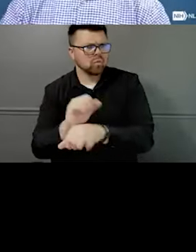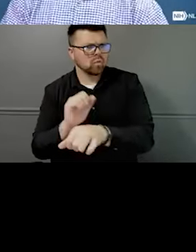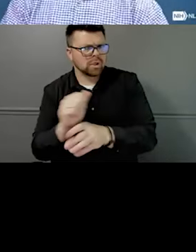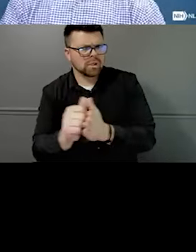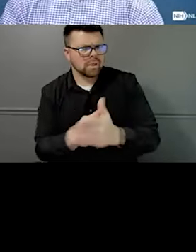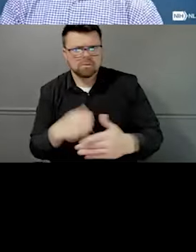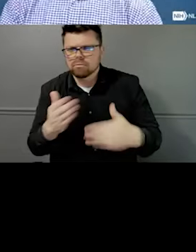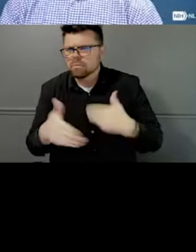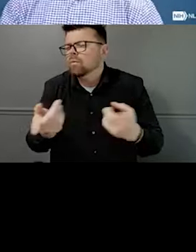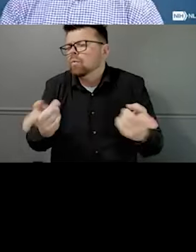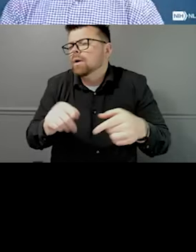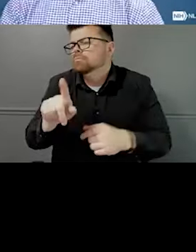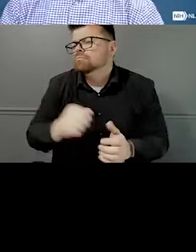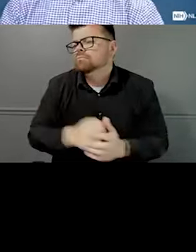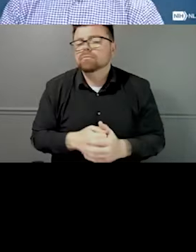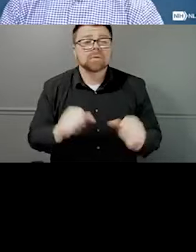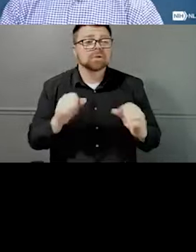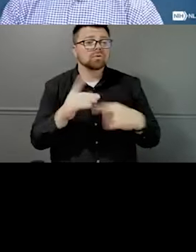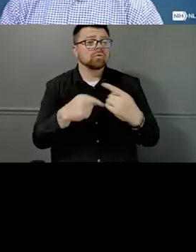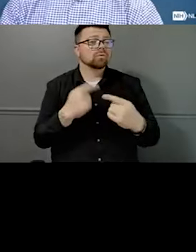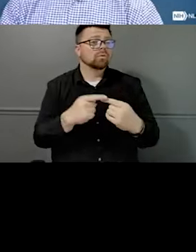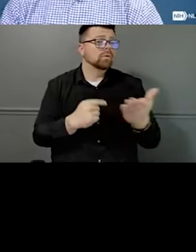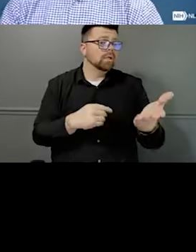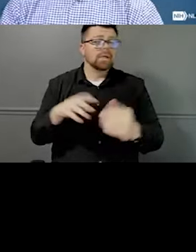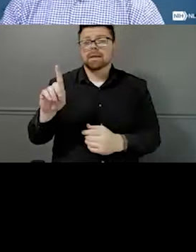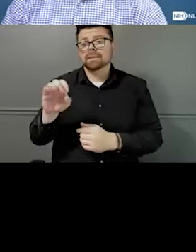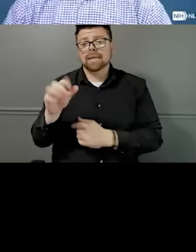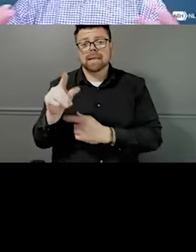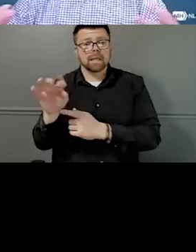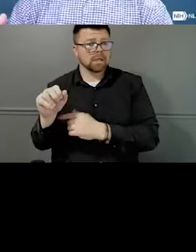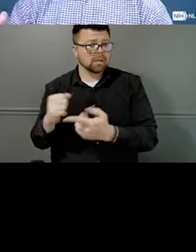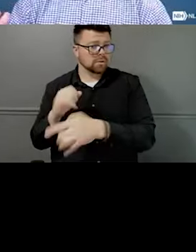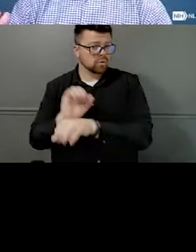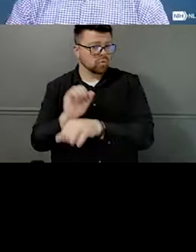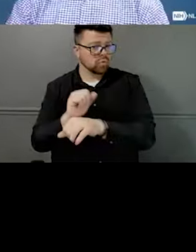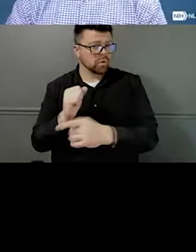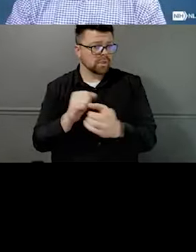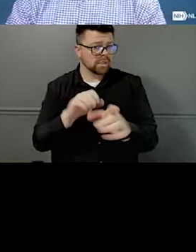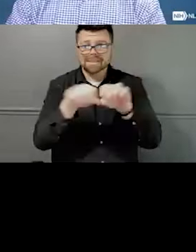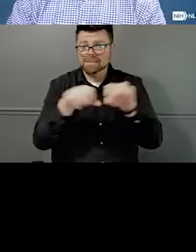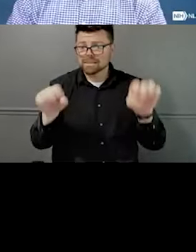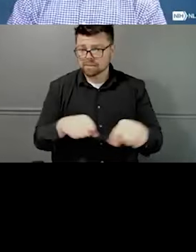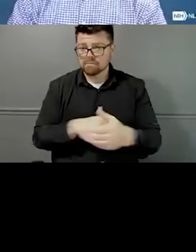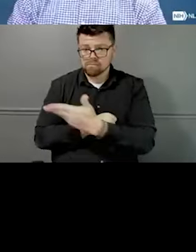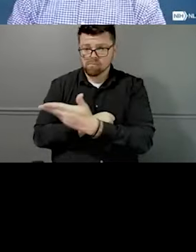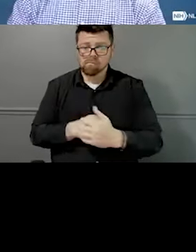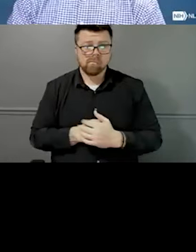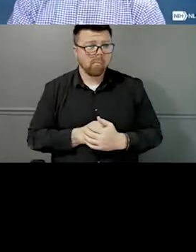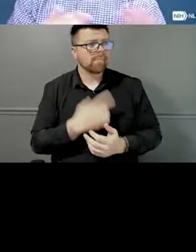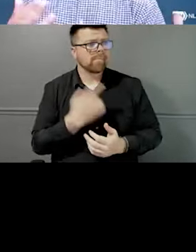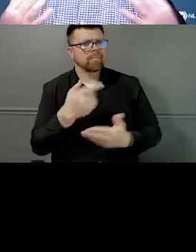When the delegate is working within the system. One thing that we've heard back from